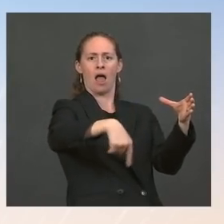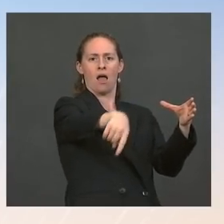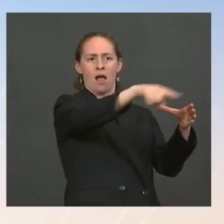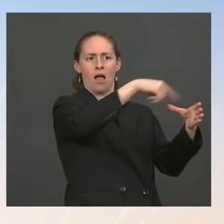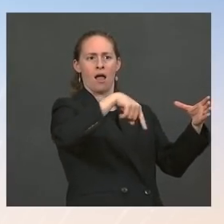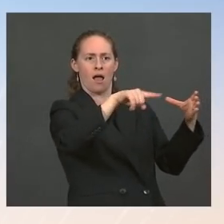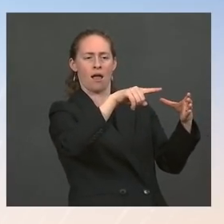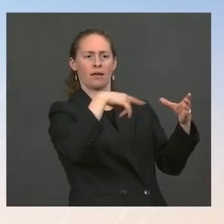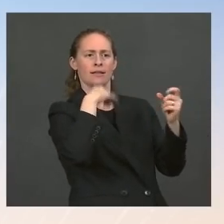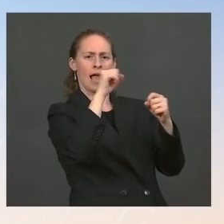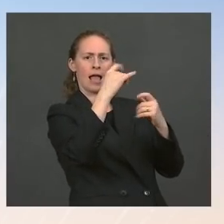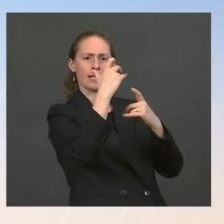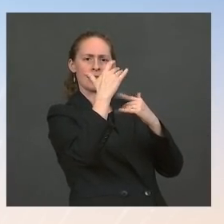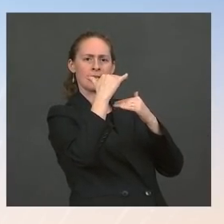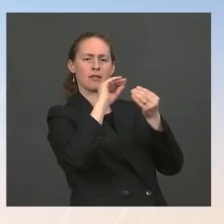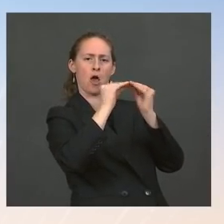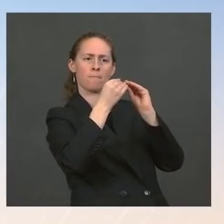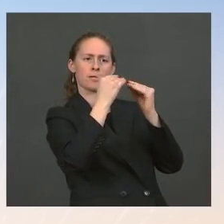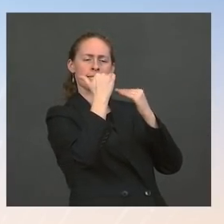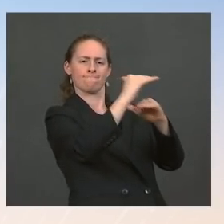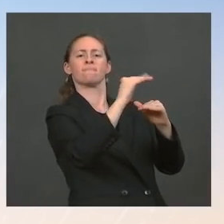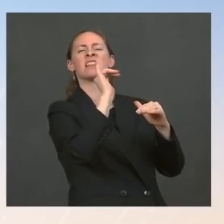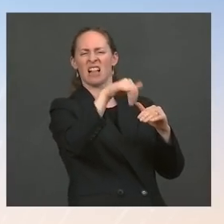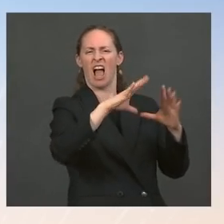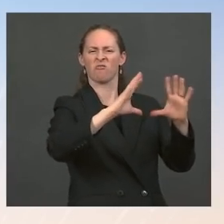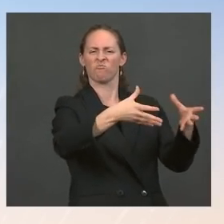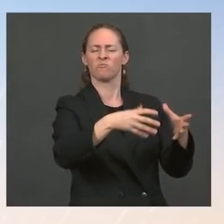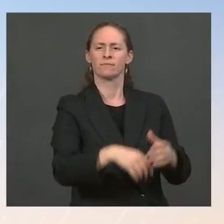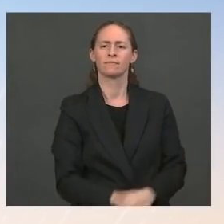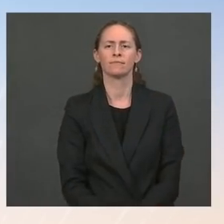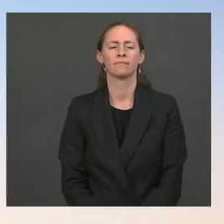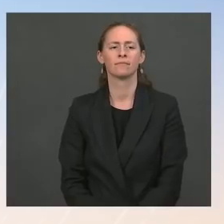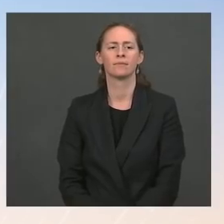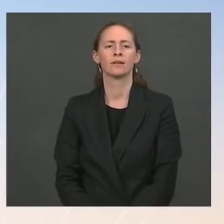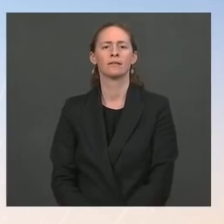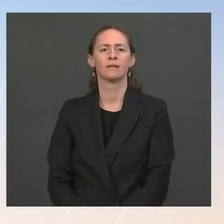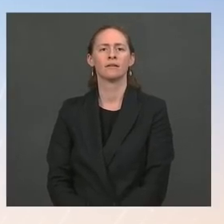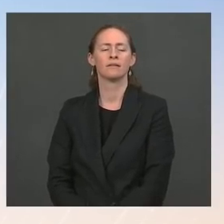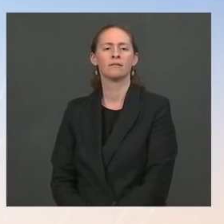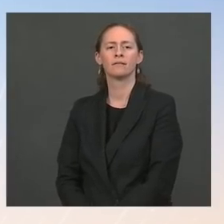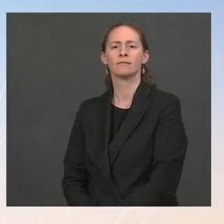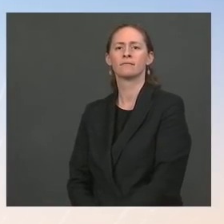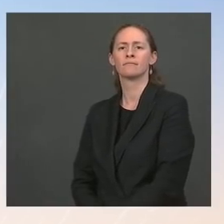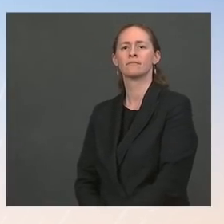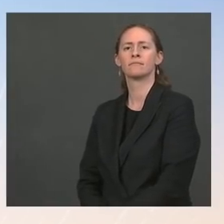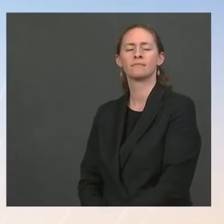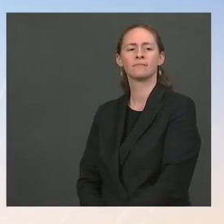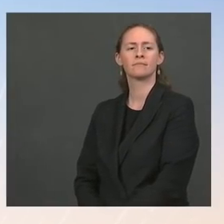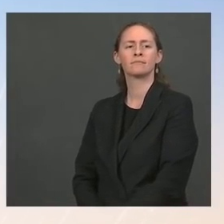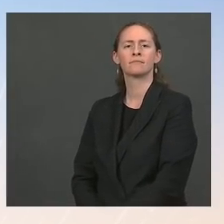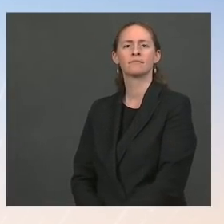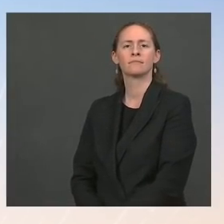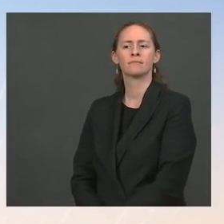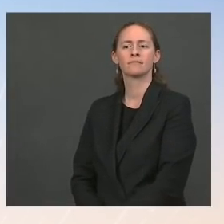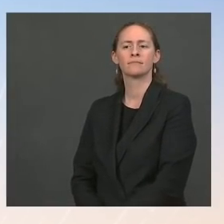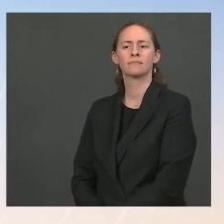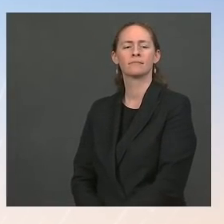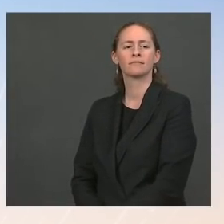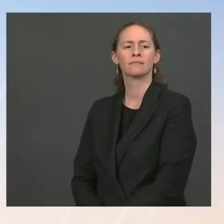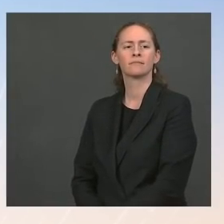Go ahead. The Press: Thank you, Jen. Just two quick questions. The first: You had alluded a minute ago to the press pool traveling with the President to Connecticut